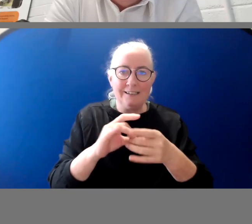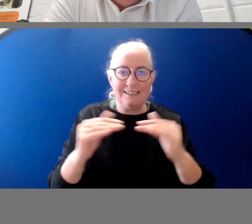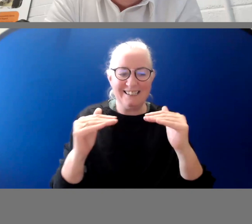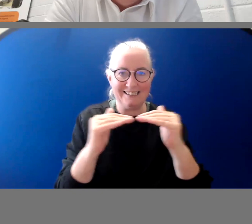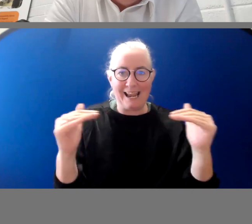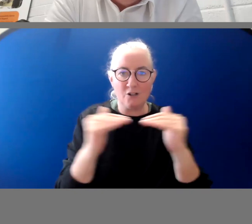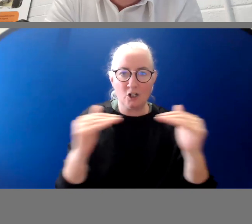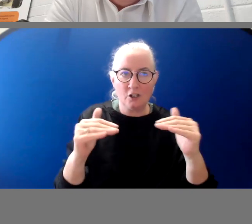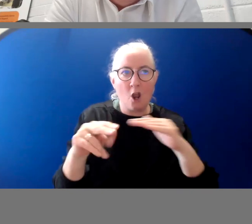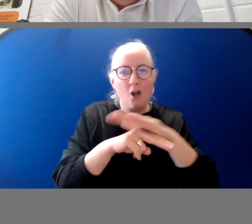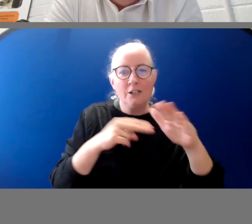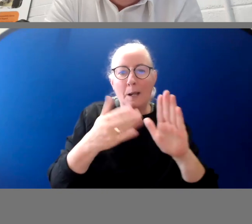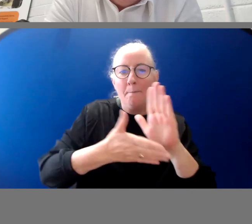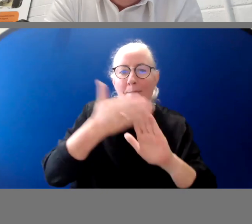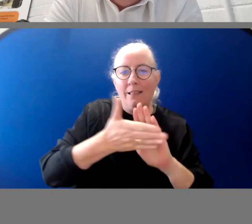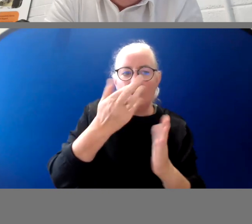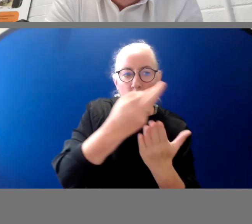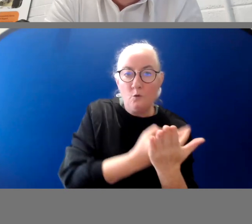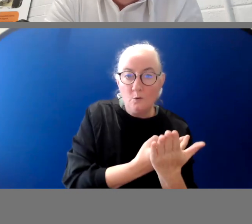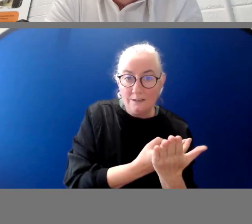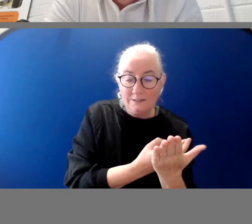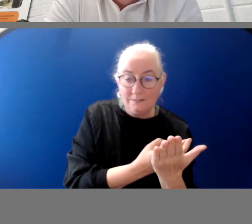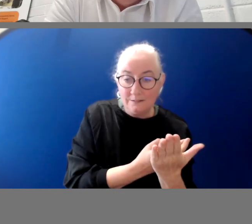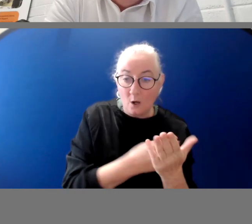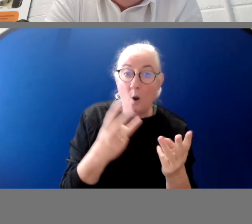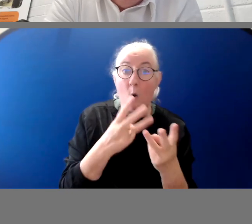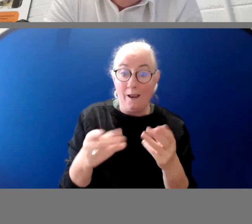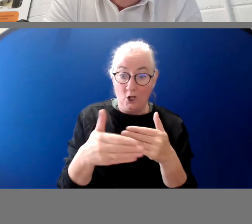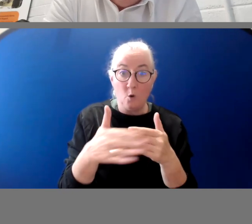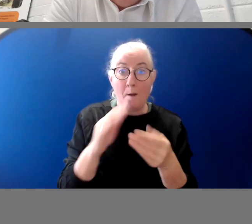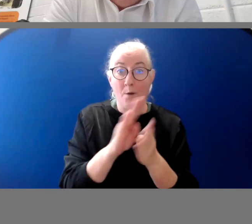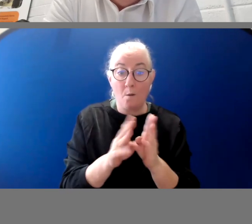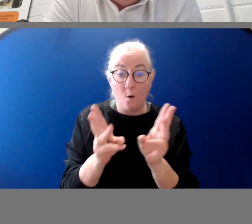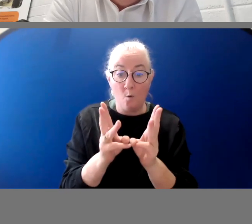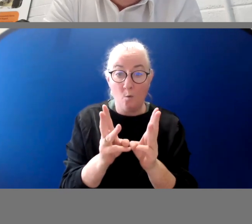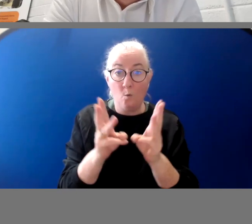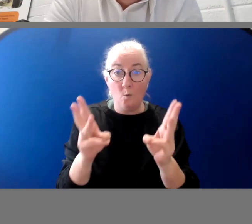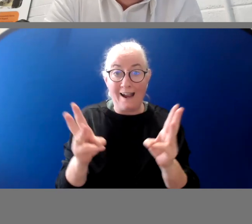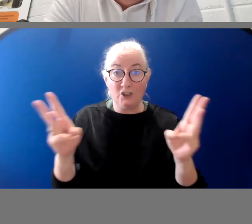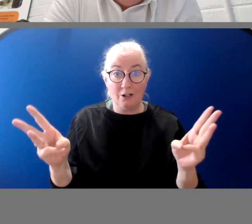building regulations and as we said when that door gets wider there may be an onus on automating or